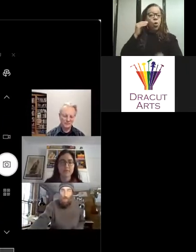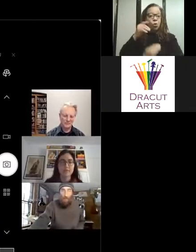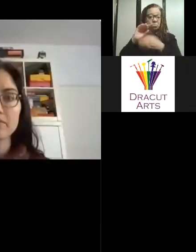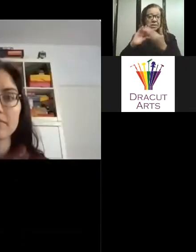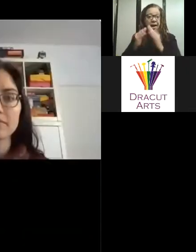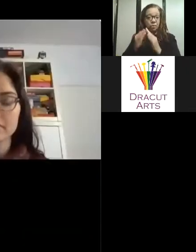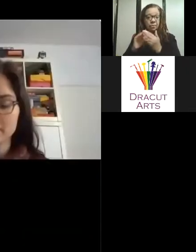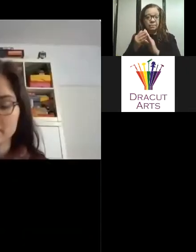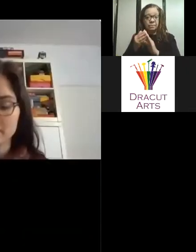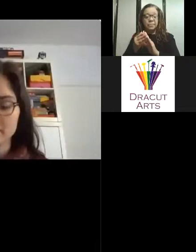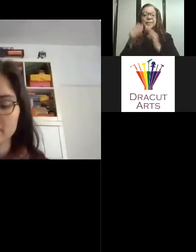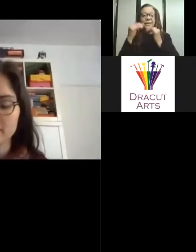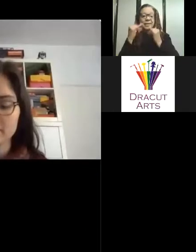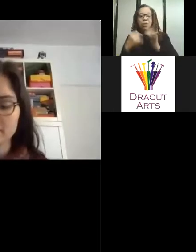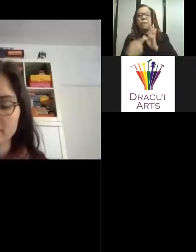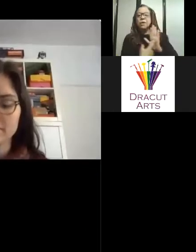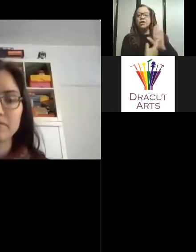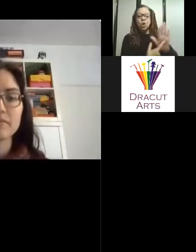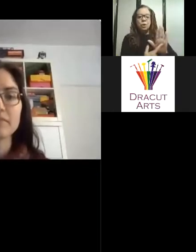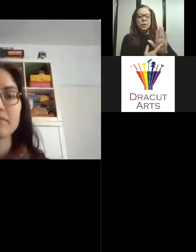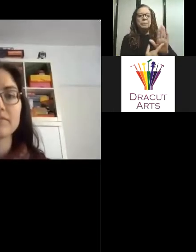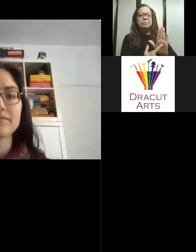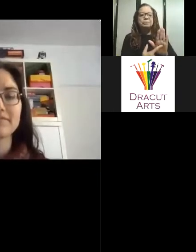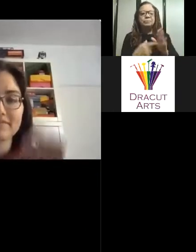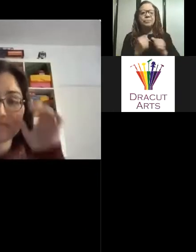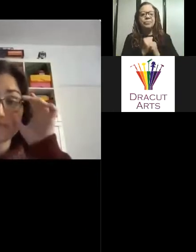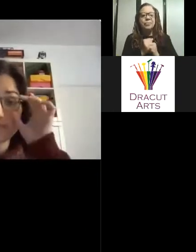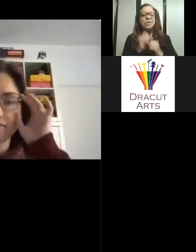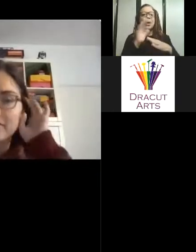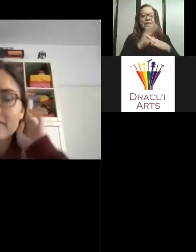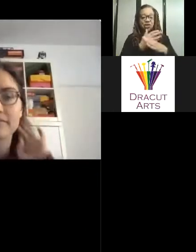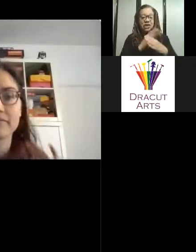and I'll switch to my sharing my whole screen, so I can actually share some files with you.